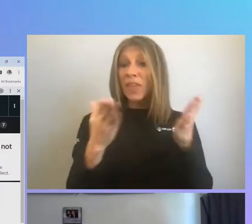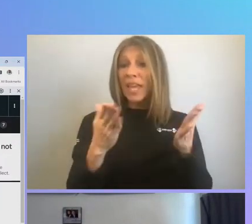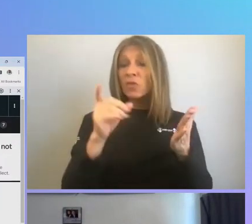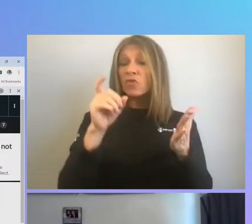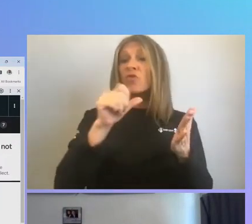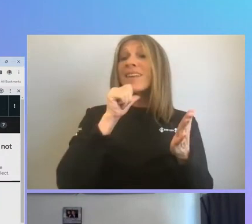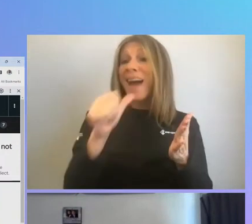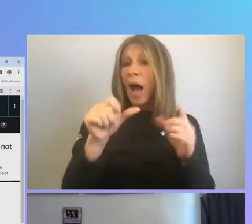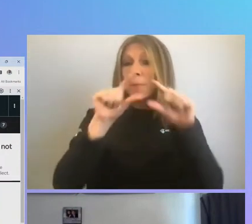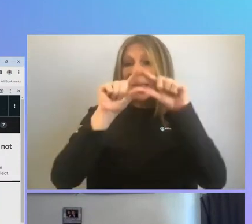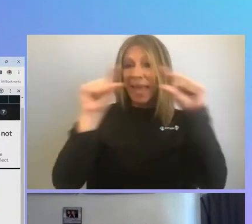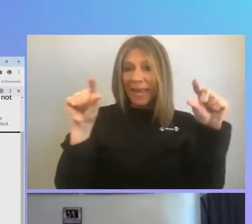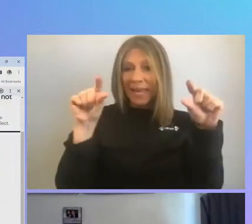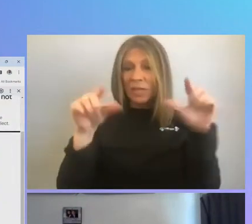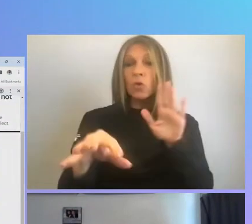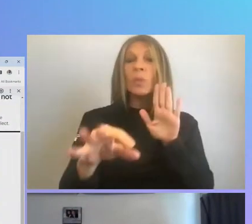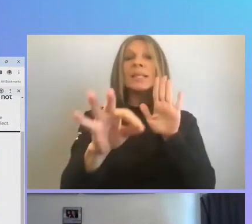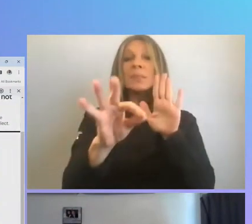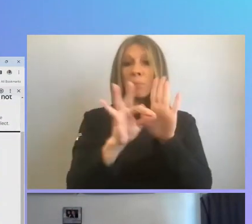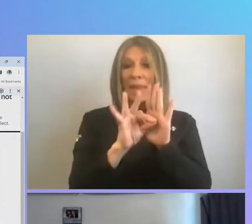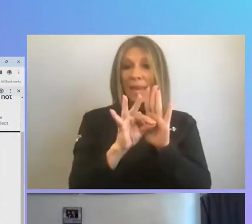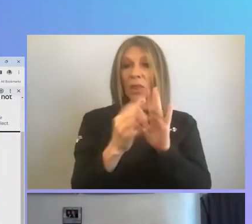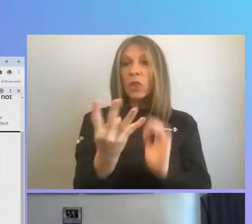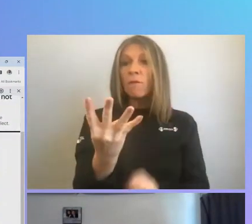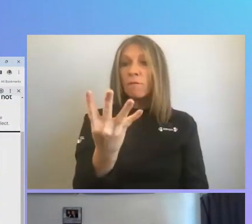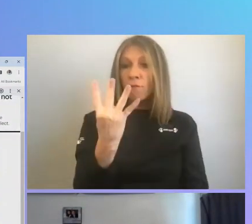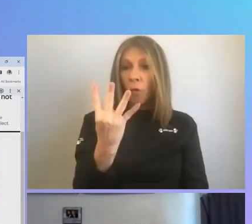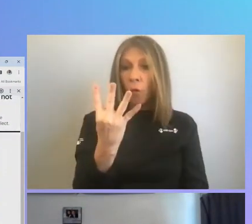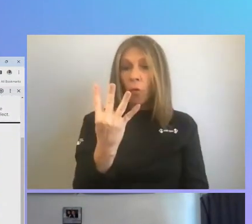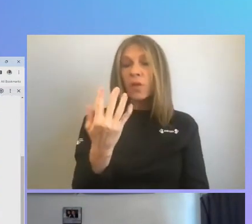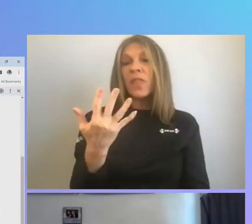headings. So let's select the four that I had earlier said